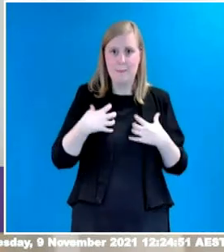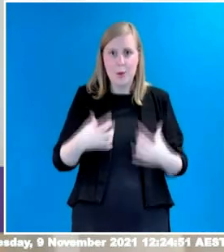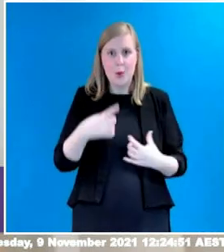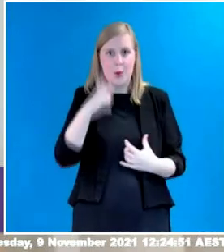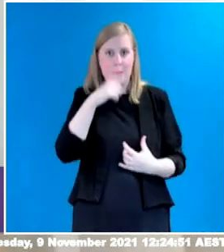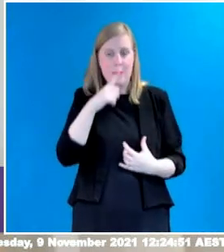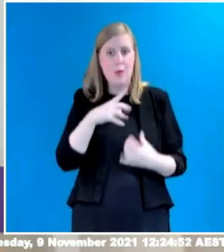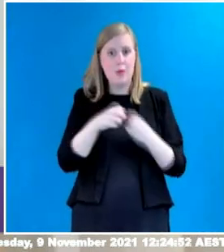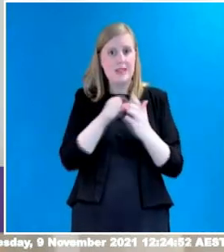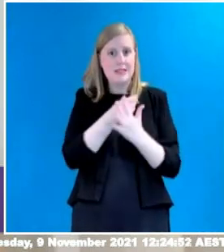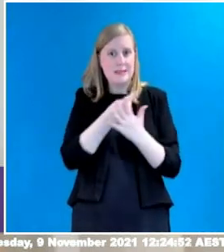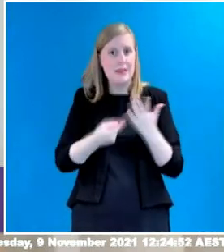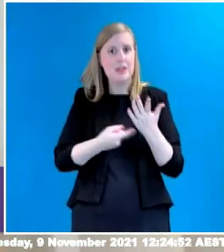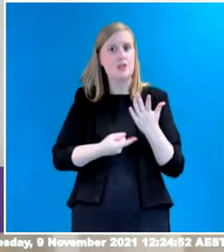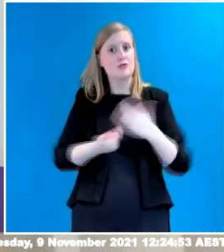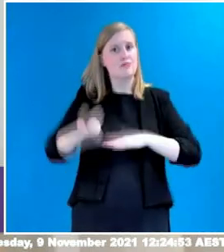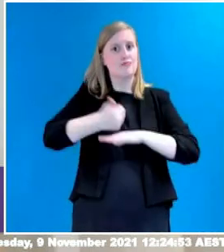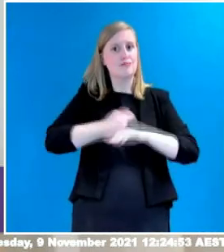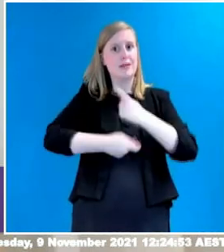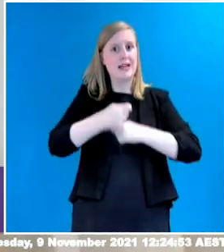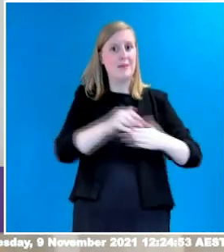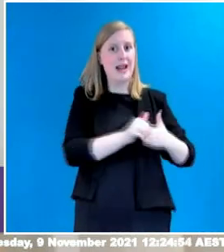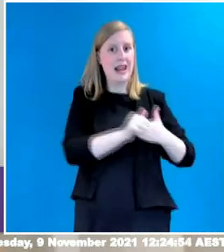a long way to go around its data collection process.